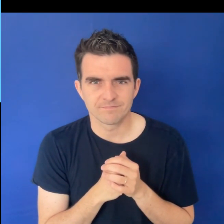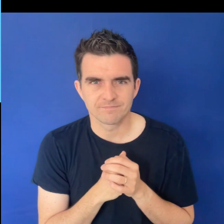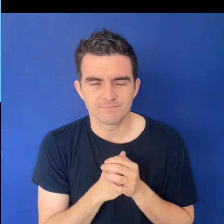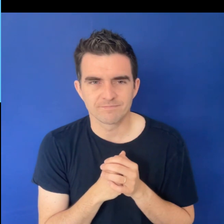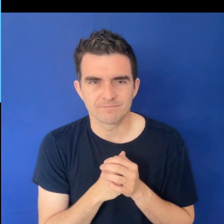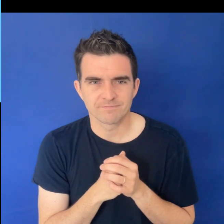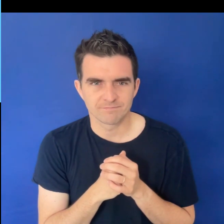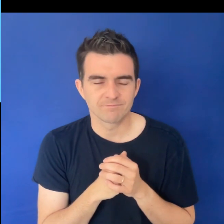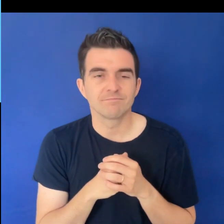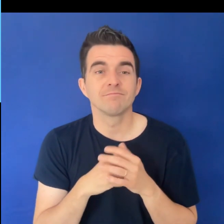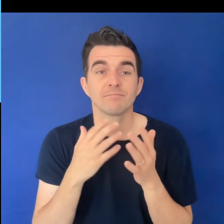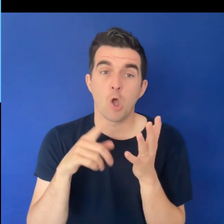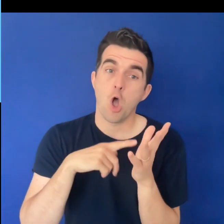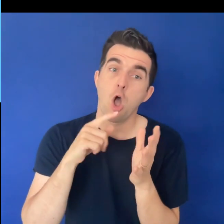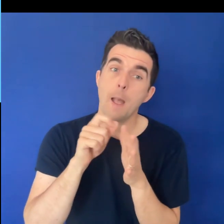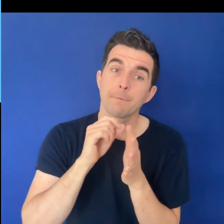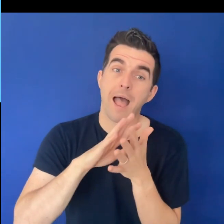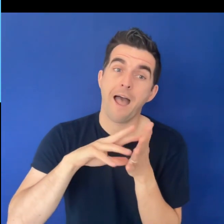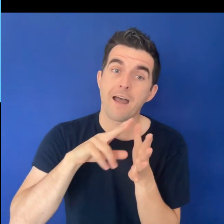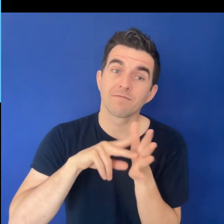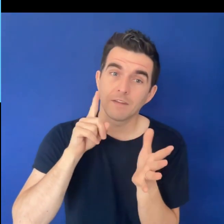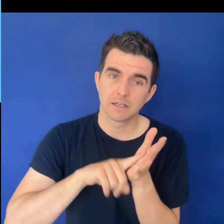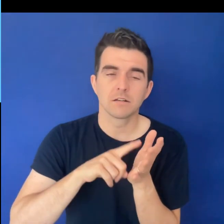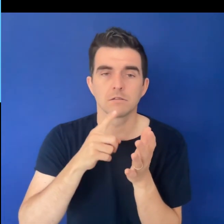Upheaval is turn-based, with no timed actions